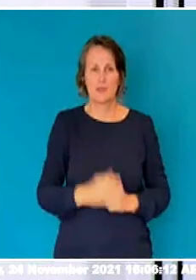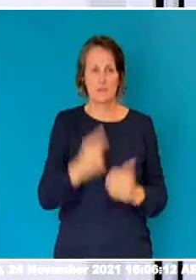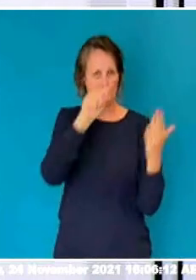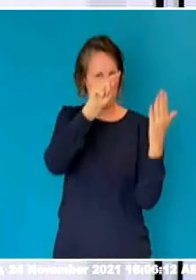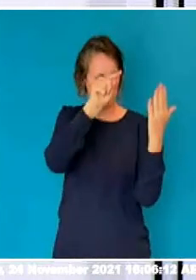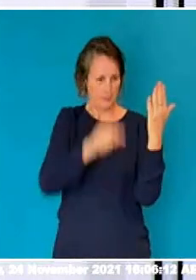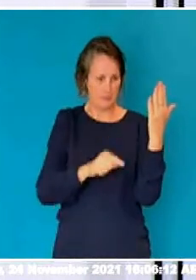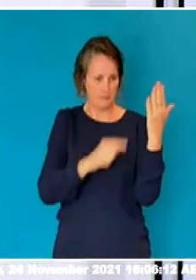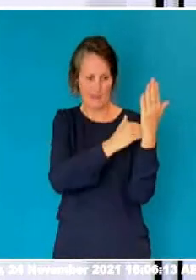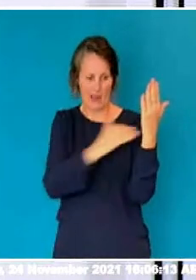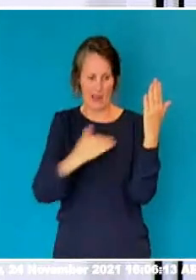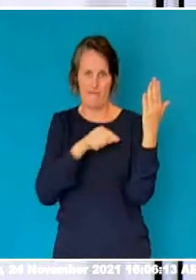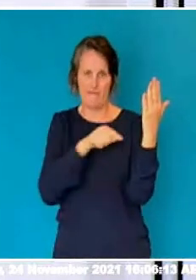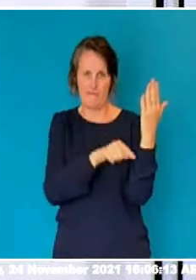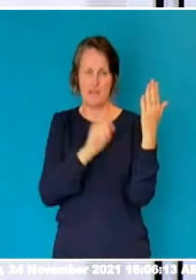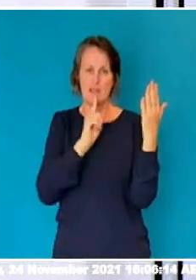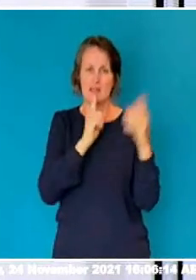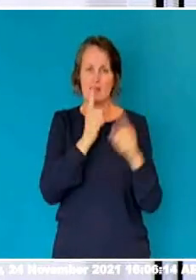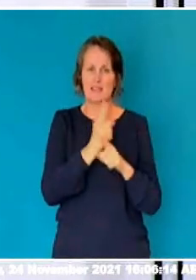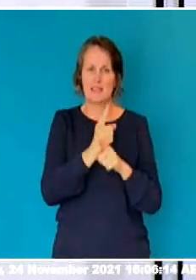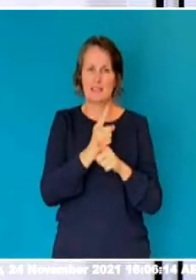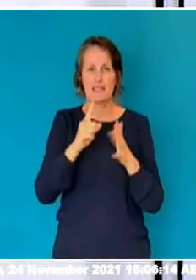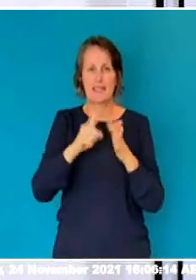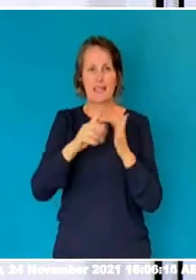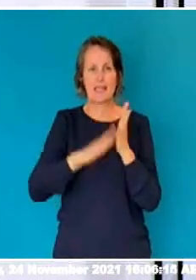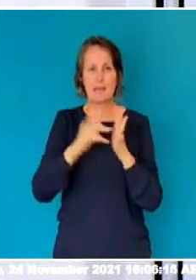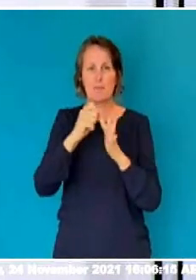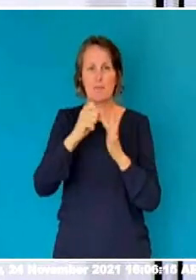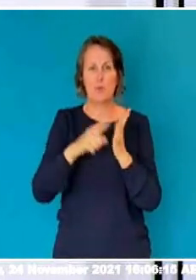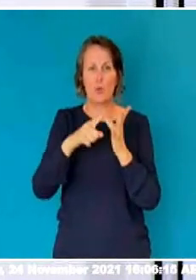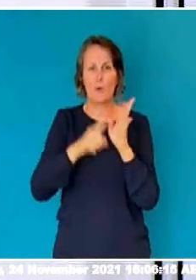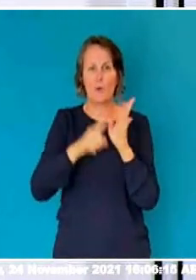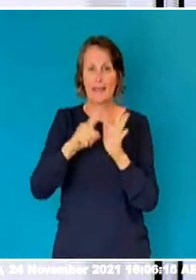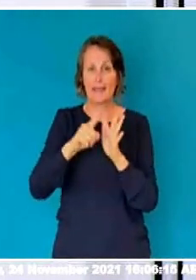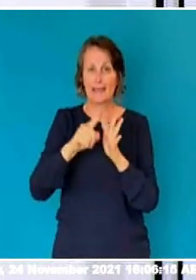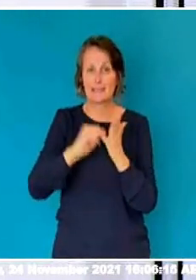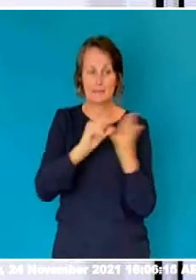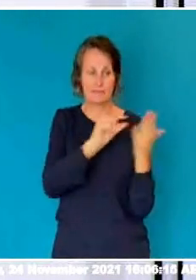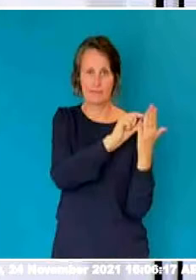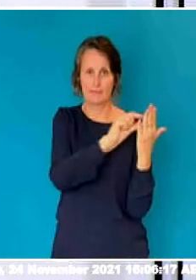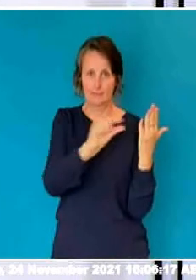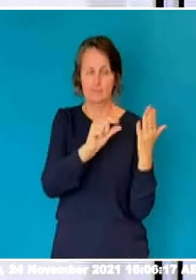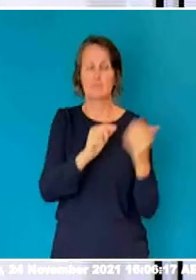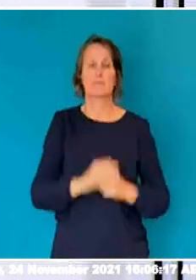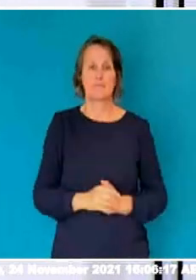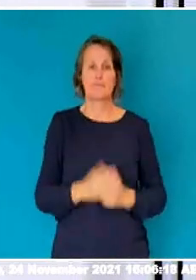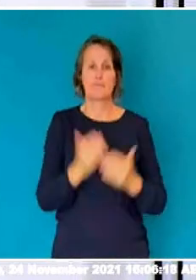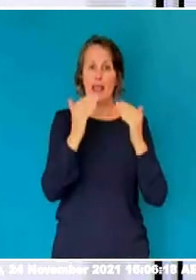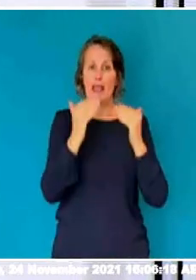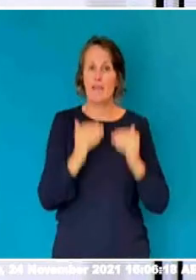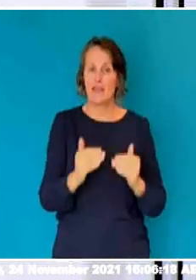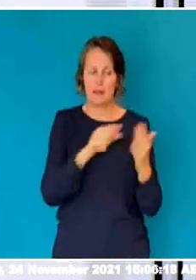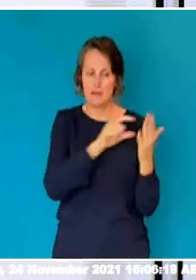page there is a heading that says "Employees", and then you refer to an